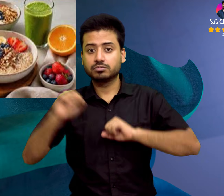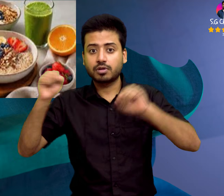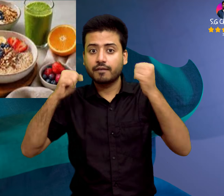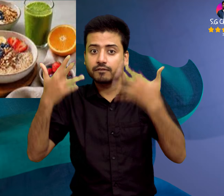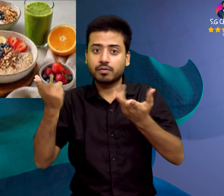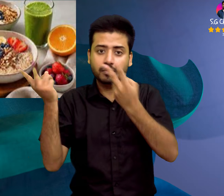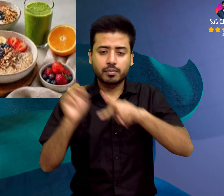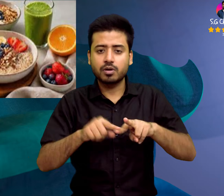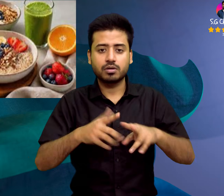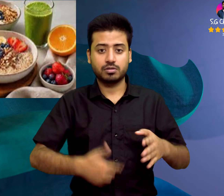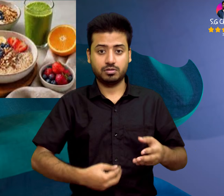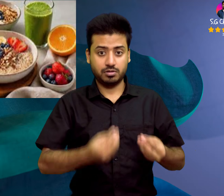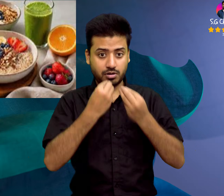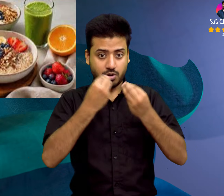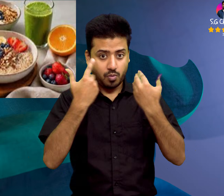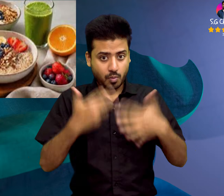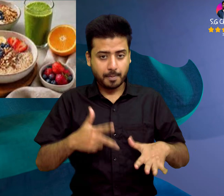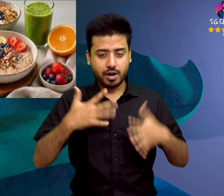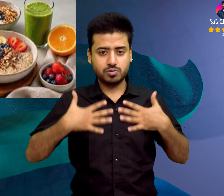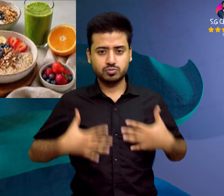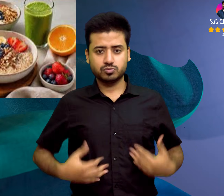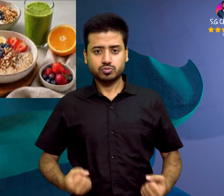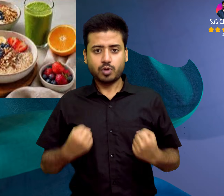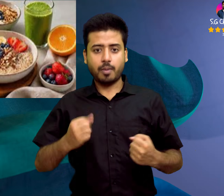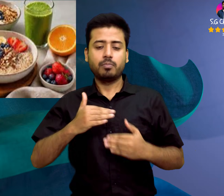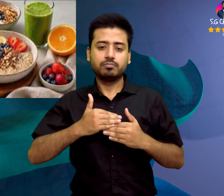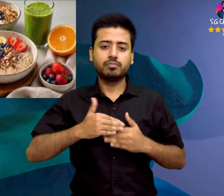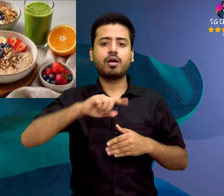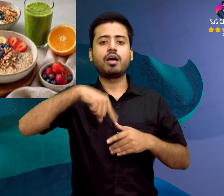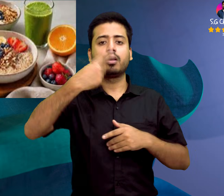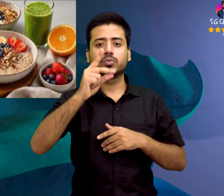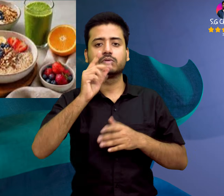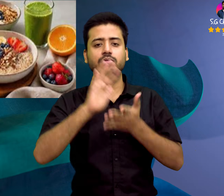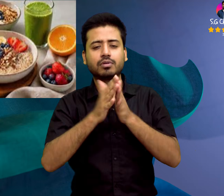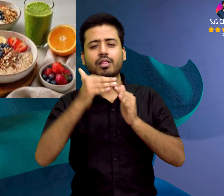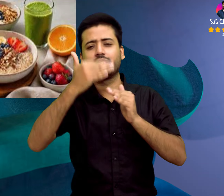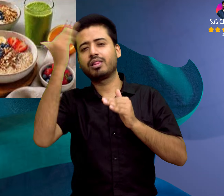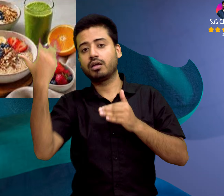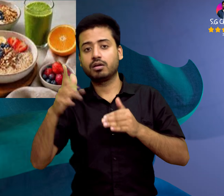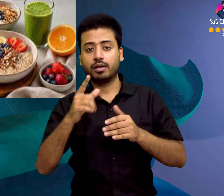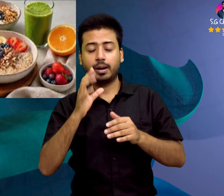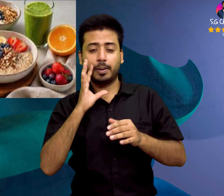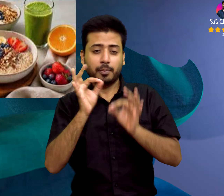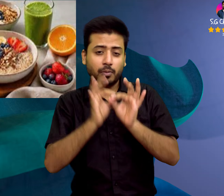more bioavailable for your digestive enzymes to cleave and absorb. Boiled eggs provide an